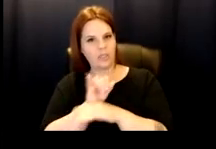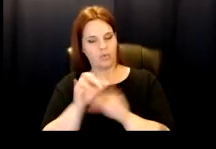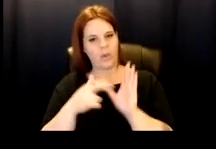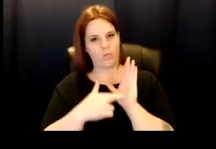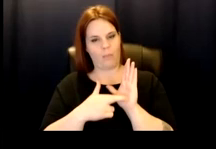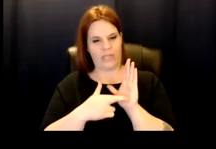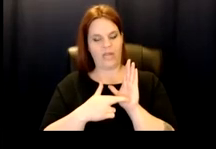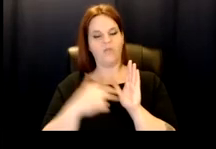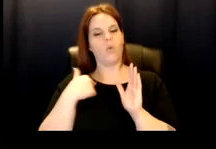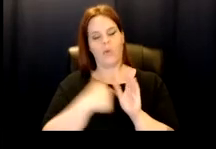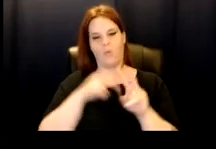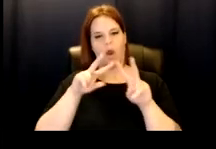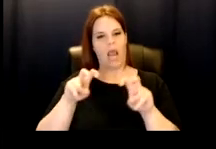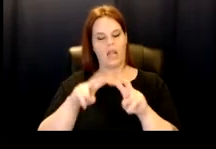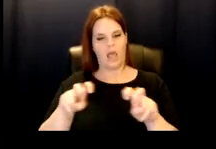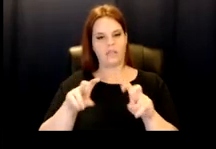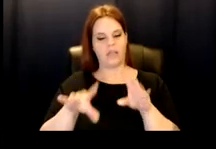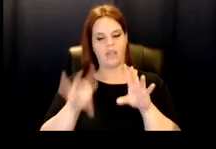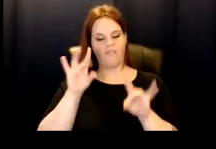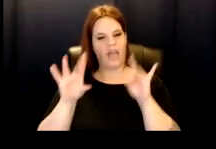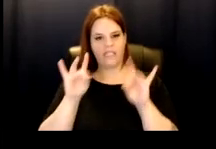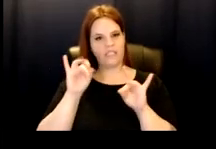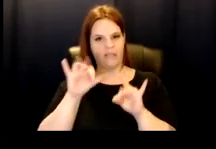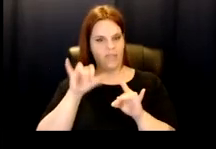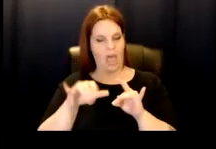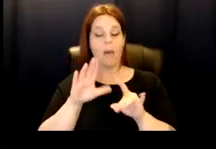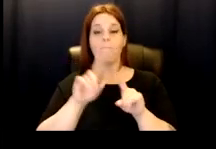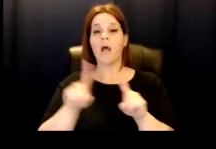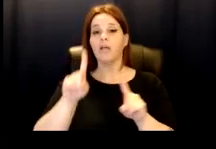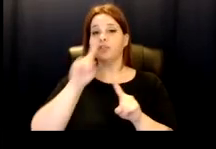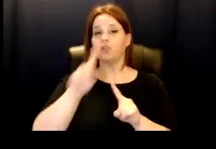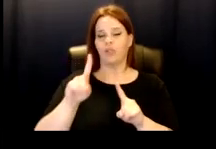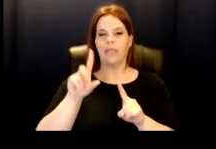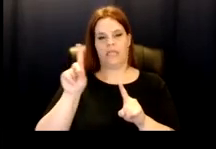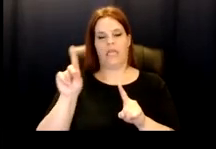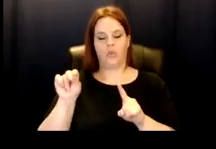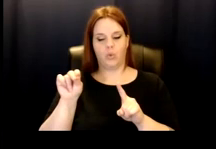And we are analyzing the findings of that but certainly they do they certainly comport